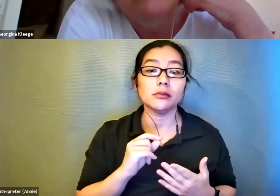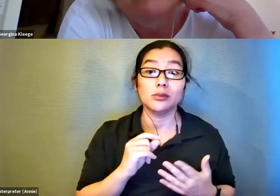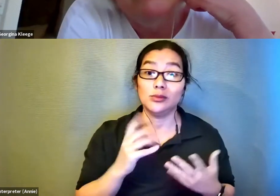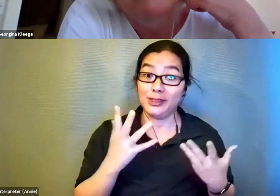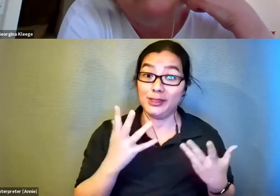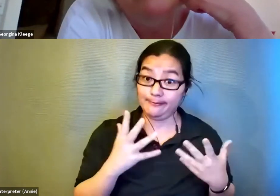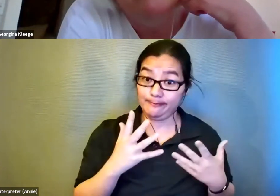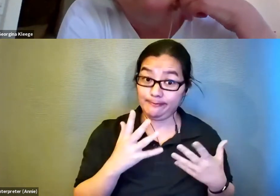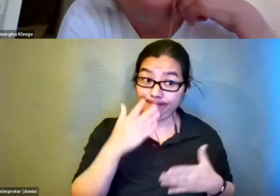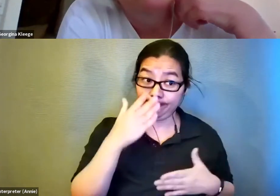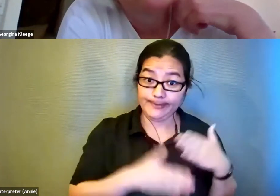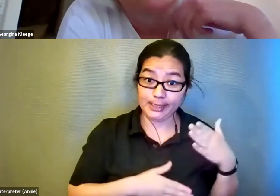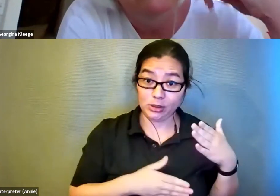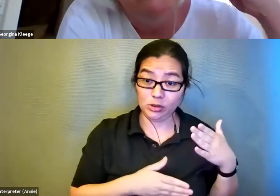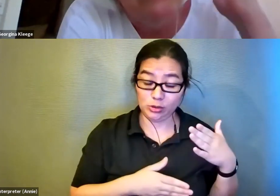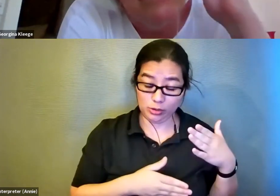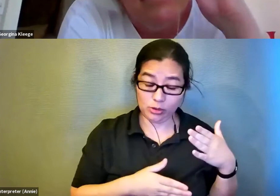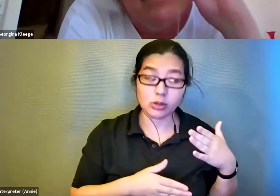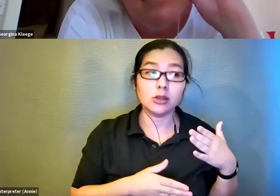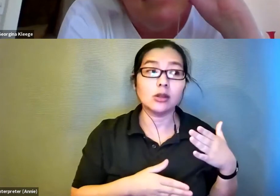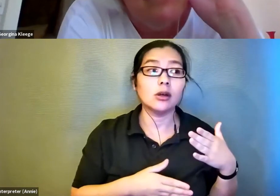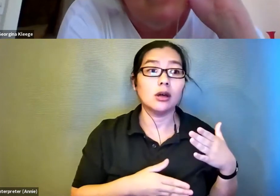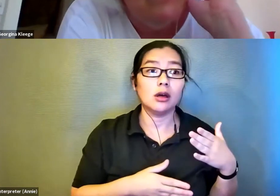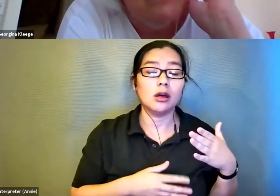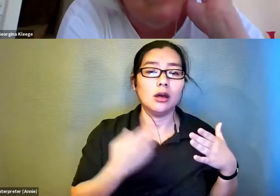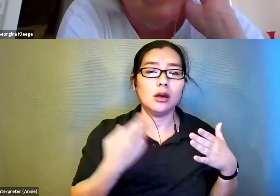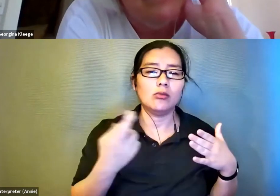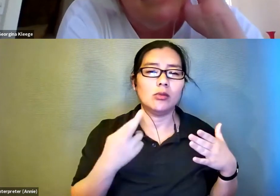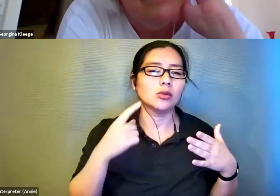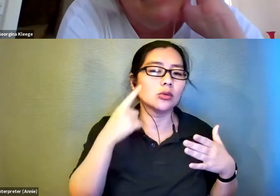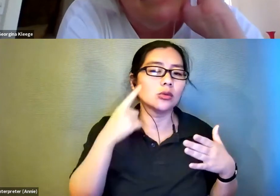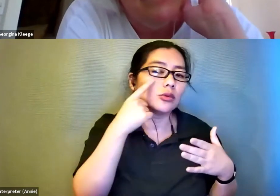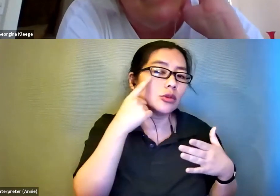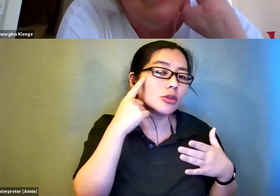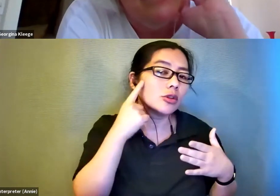realized that her cheek just the way it